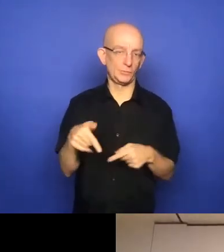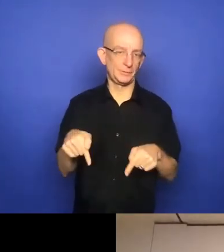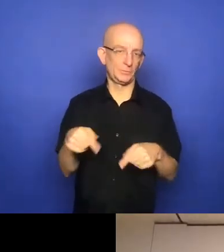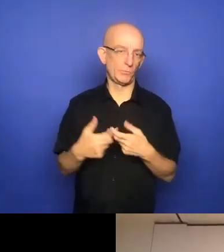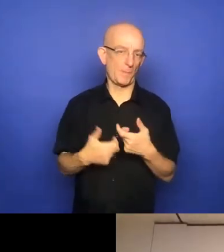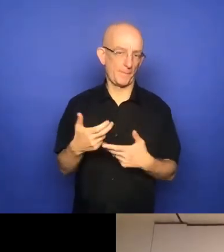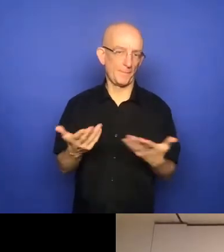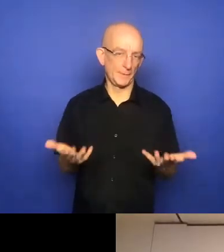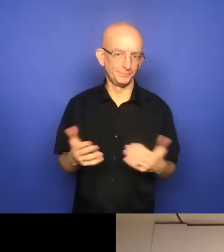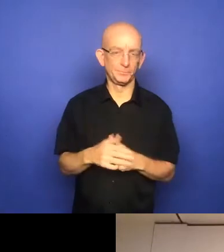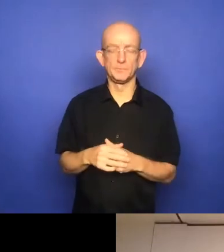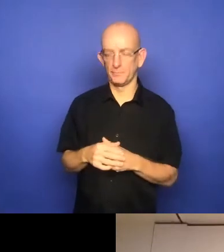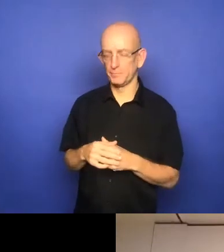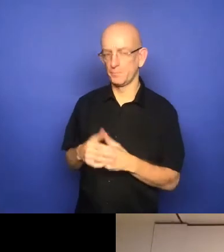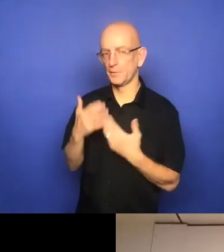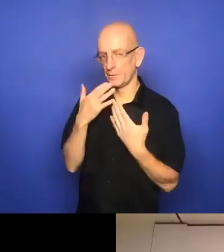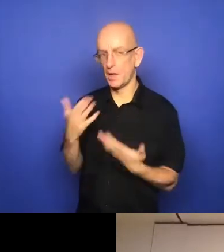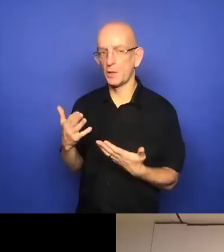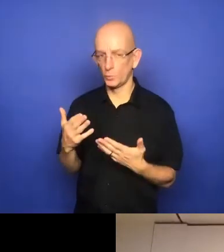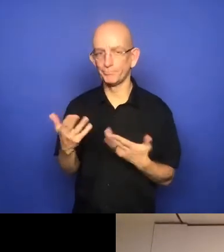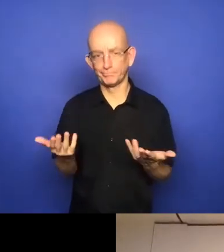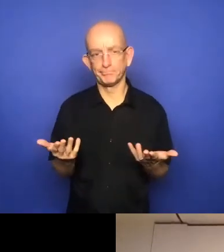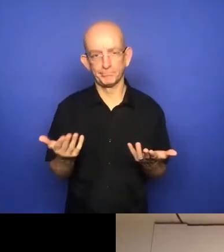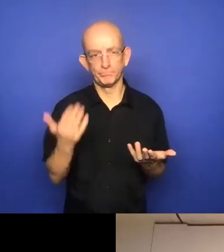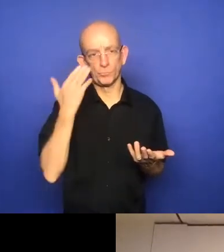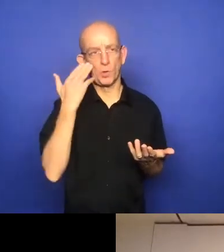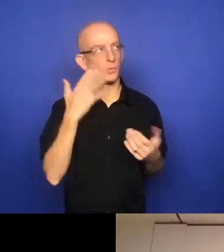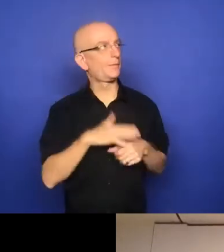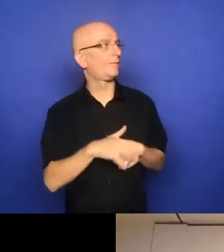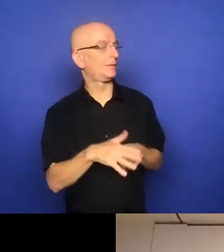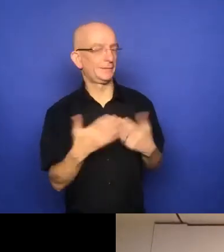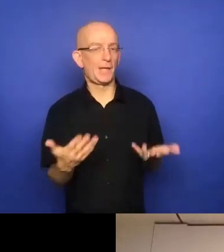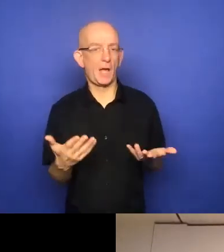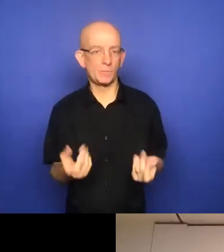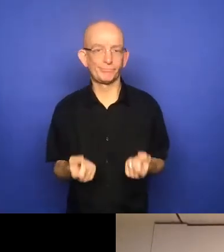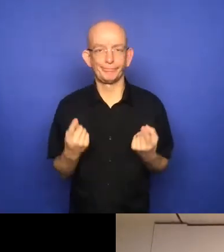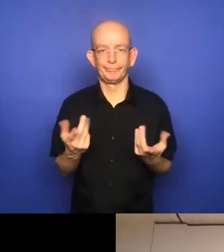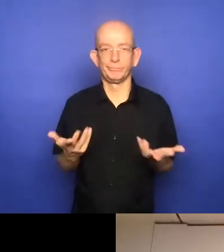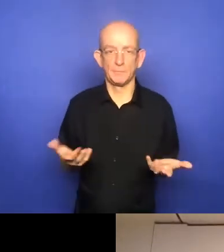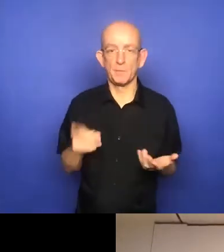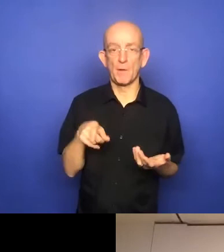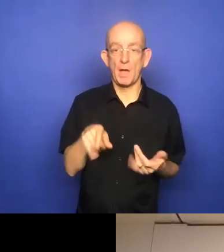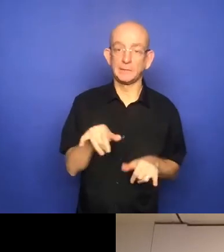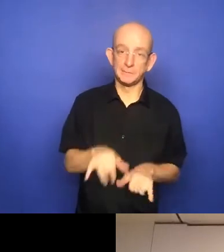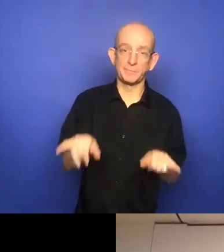. >> CHAIR: Thank you. Definitely highlighted by the current situation, but not an uncommon